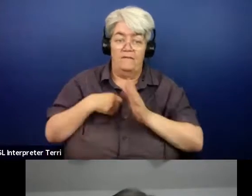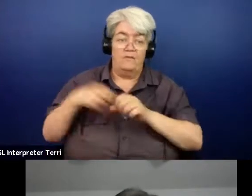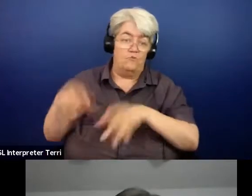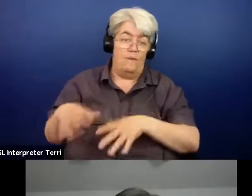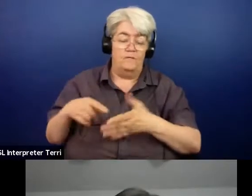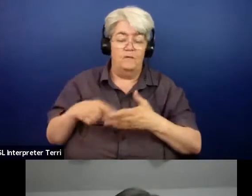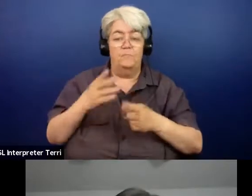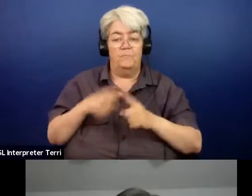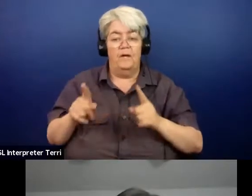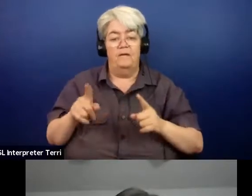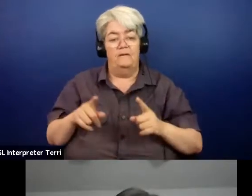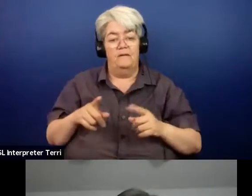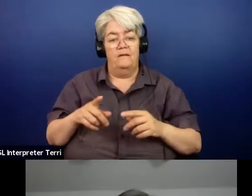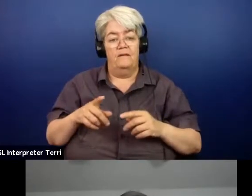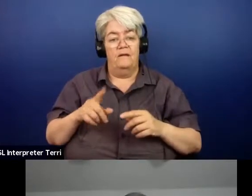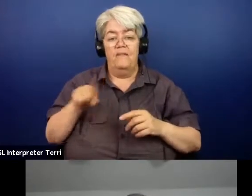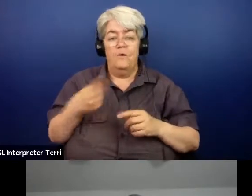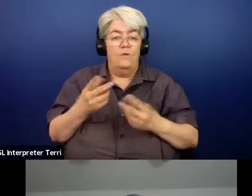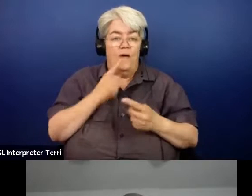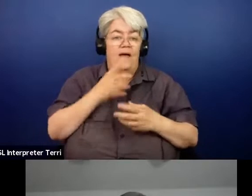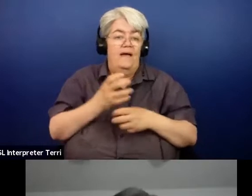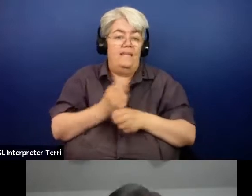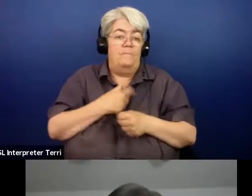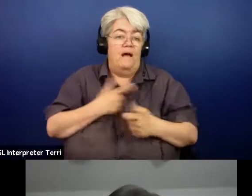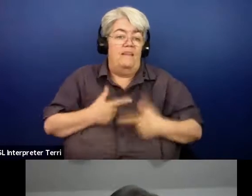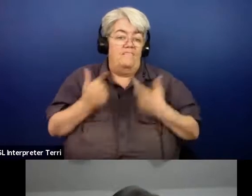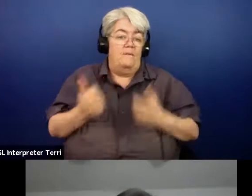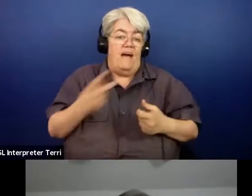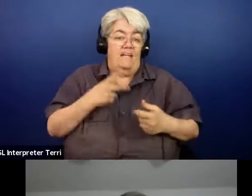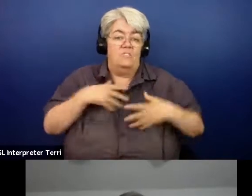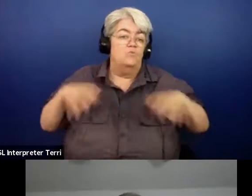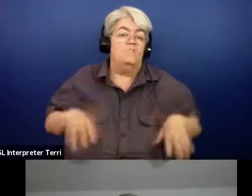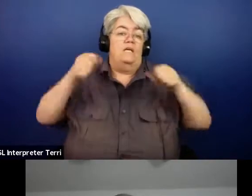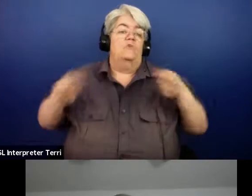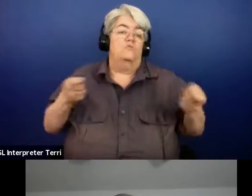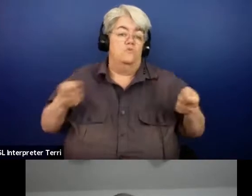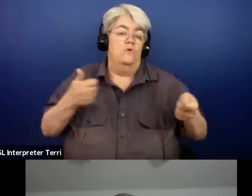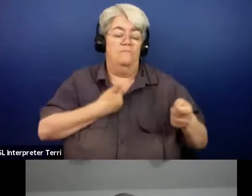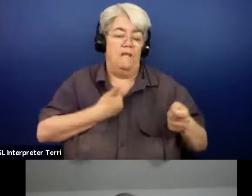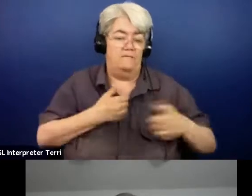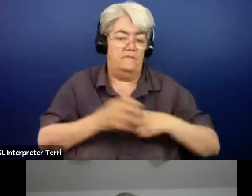was the only way to get my life back was to take control of it. And that I think is a